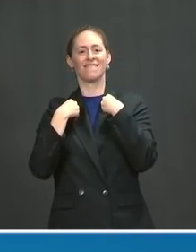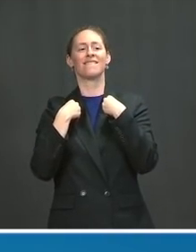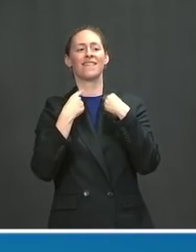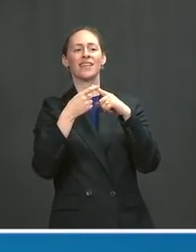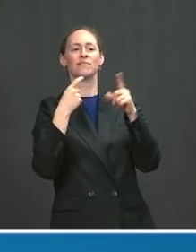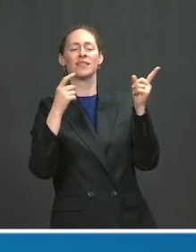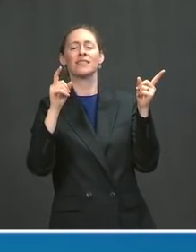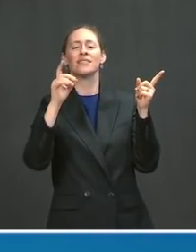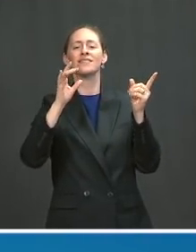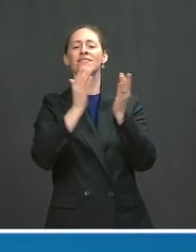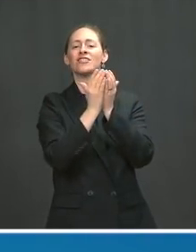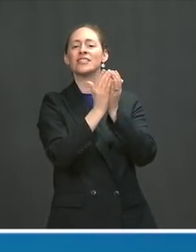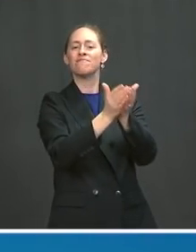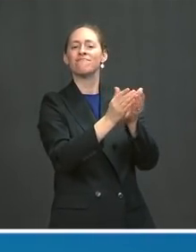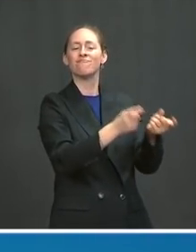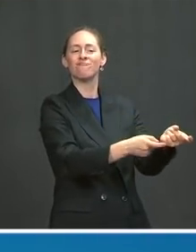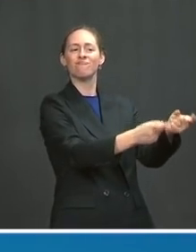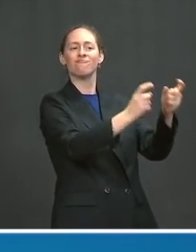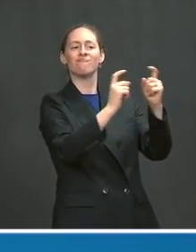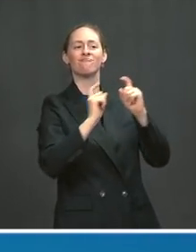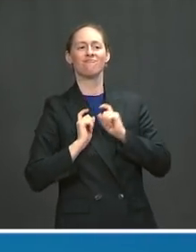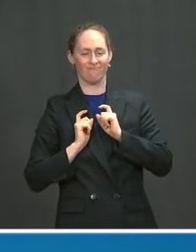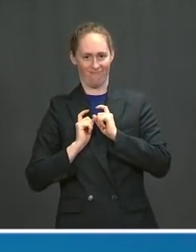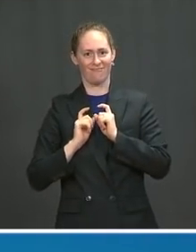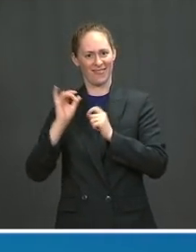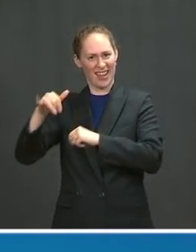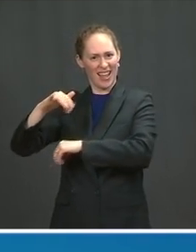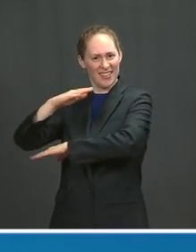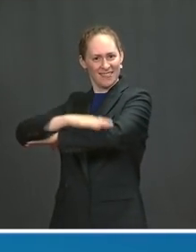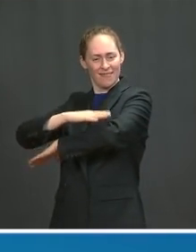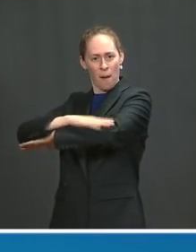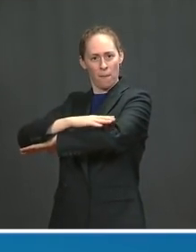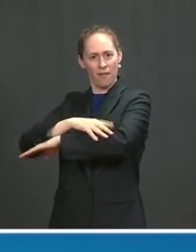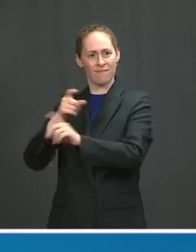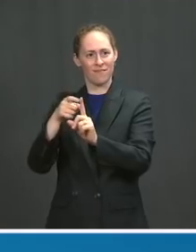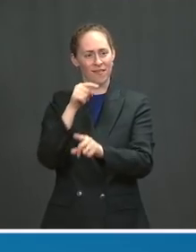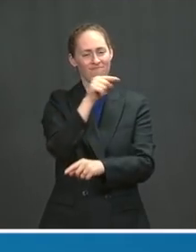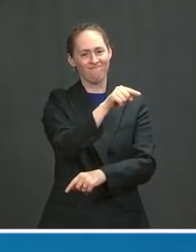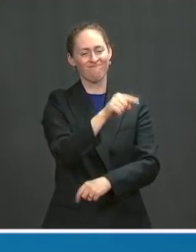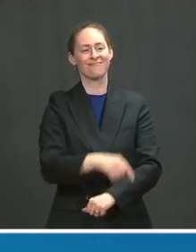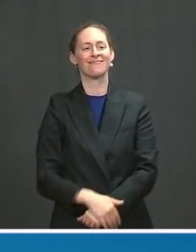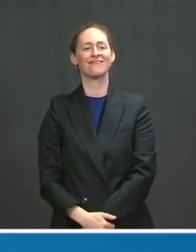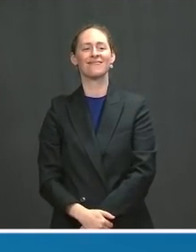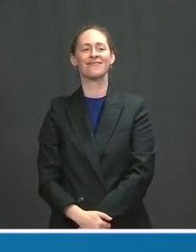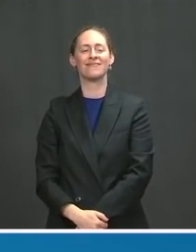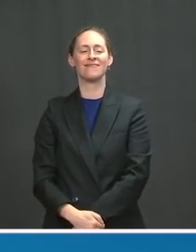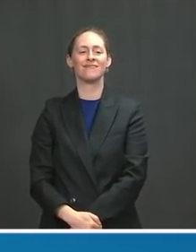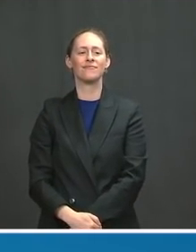My ceremonial office was once occupied by the Secretary of the Navy,